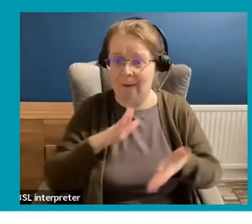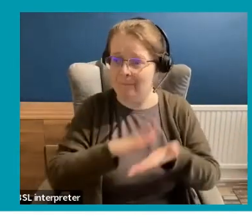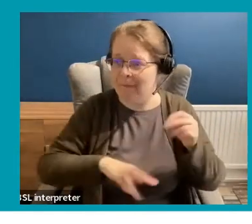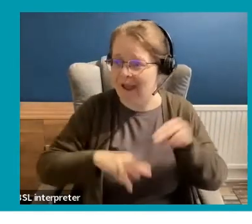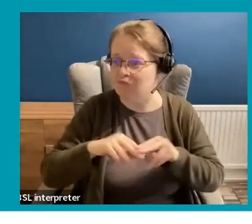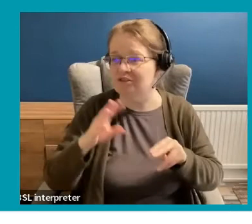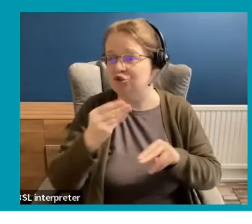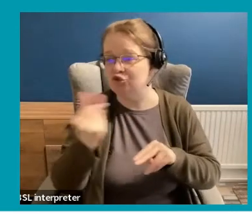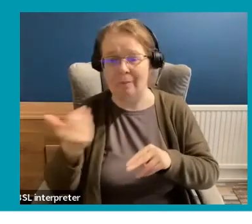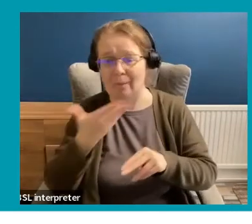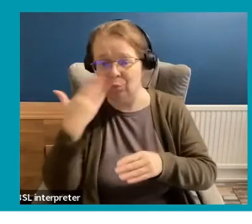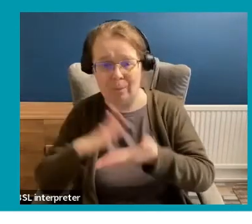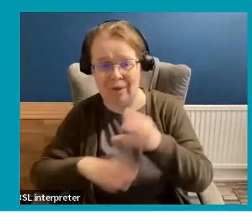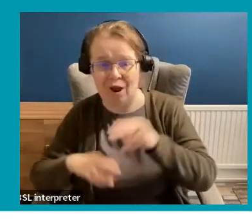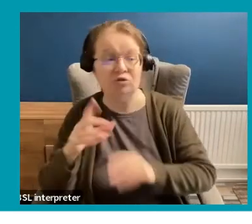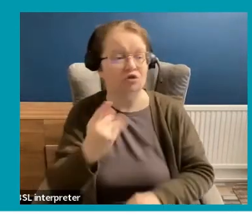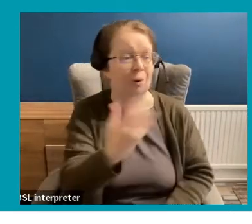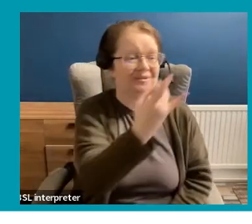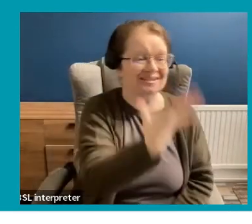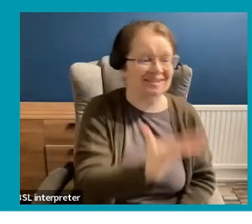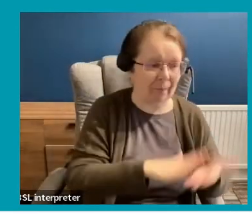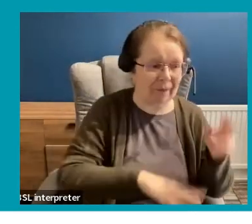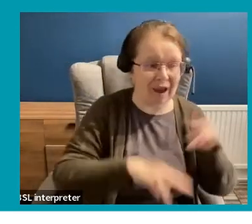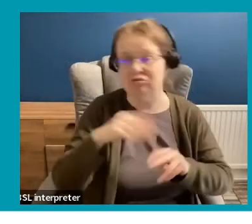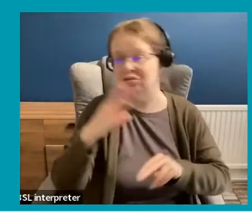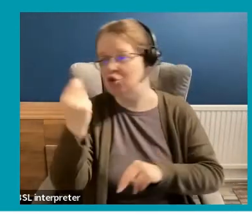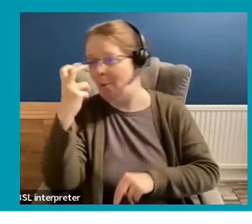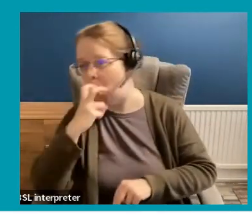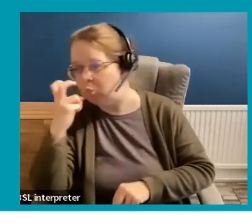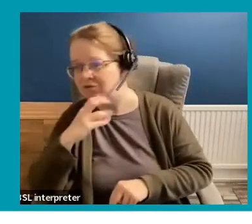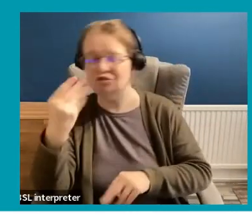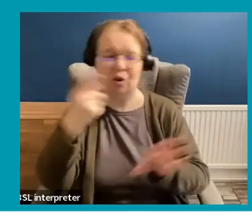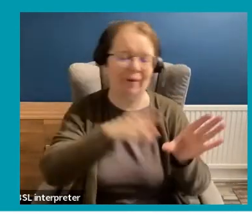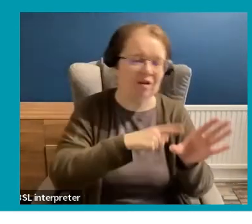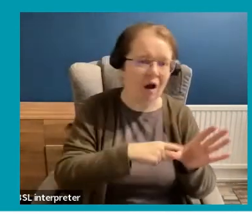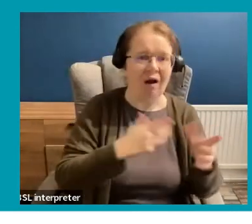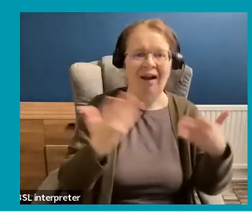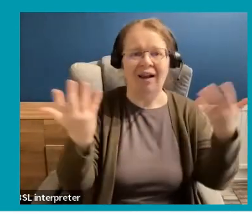parents, people who are single parents, people who are younger, people who are older inclusion is